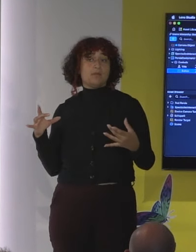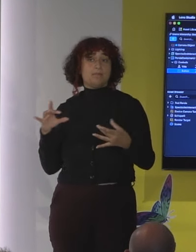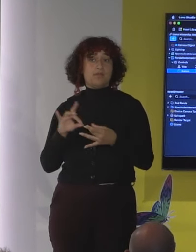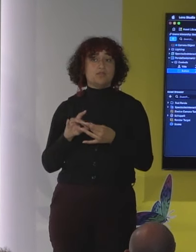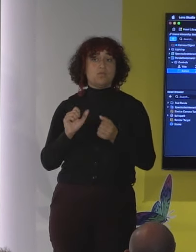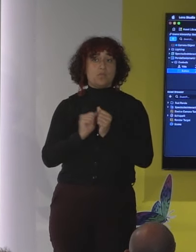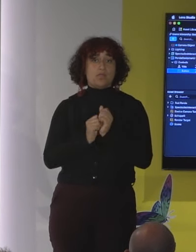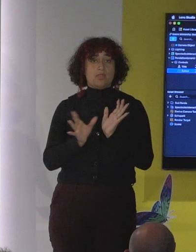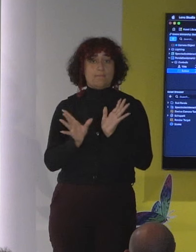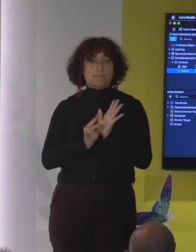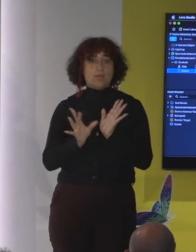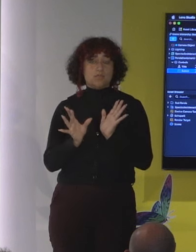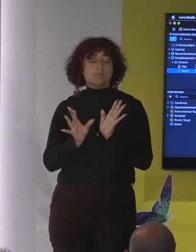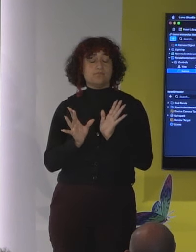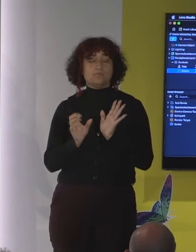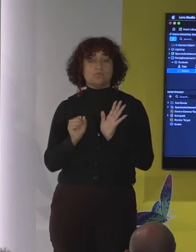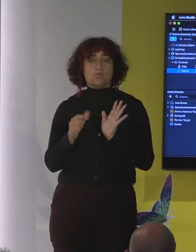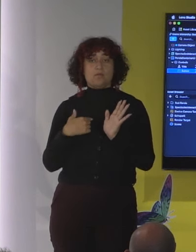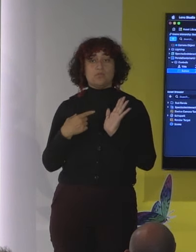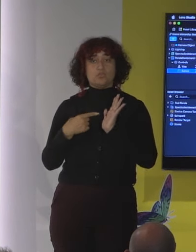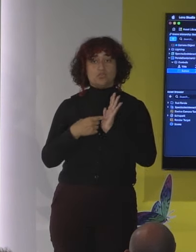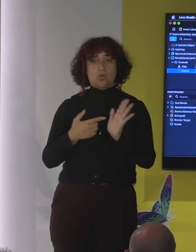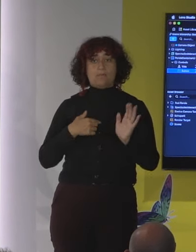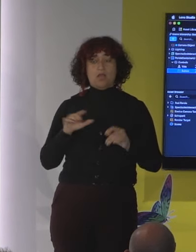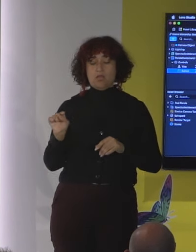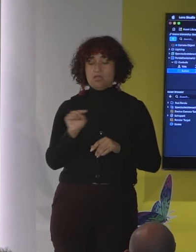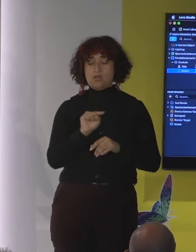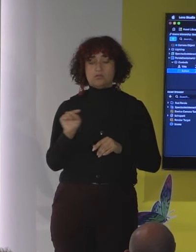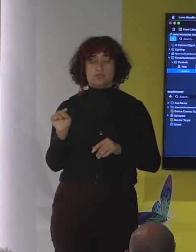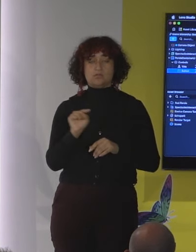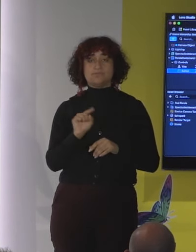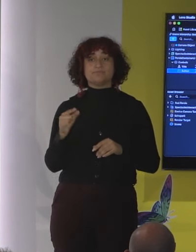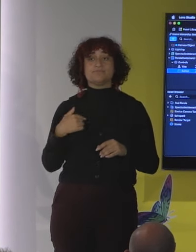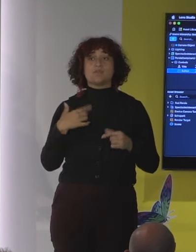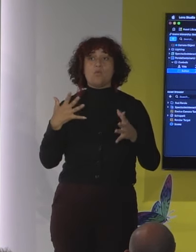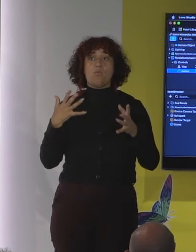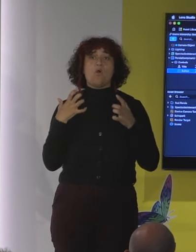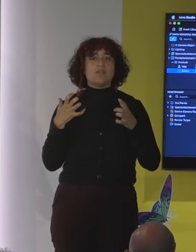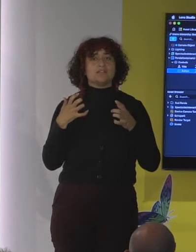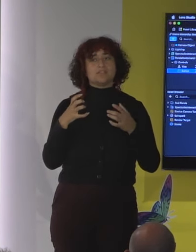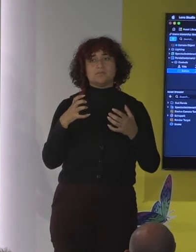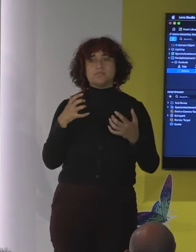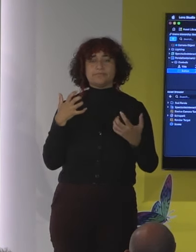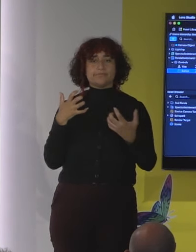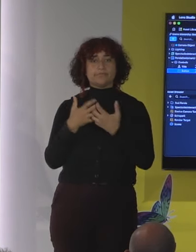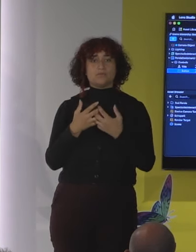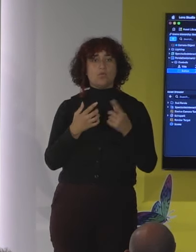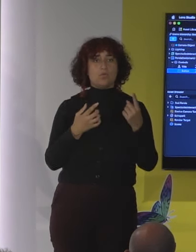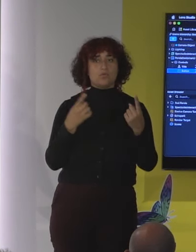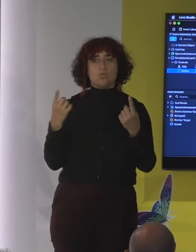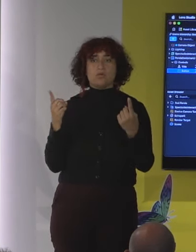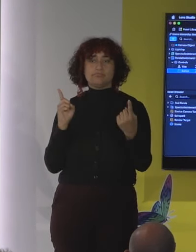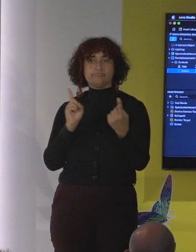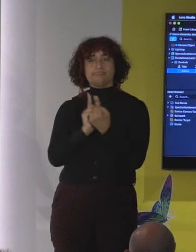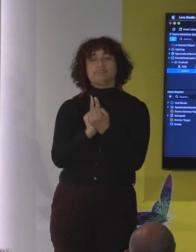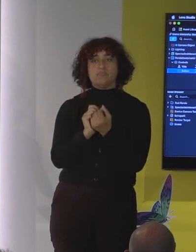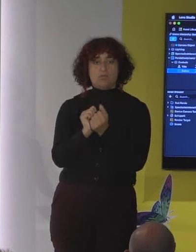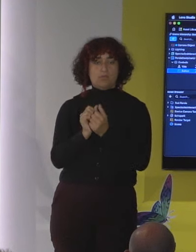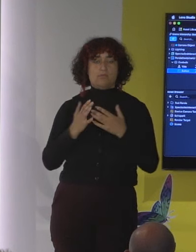So, I'm gonna show my collider here. And I just want this to be flush one-to-one with my UI element.